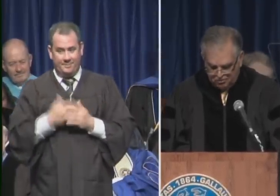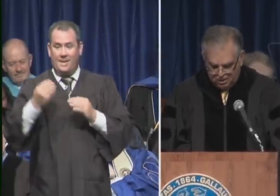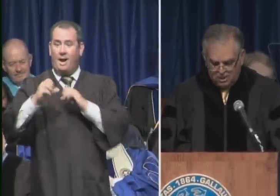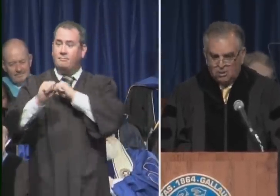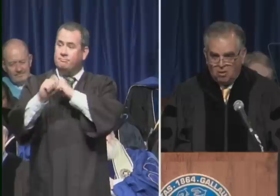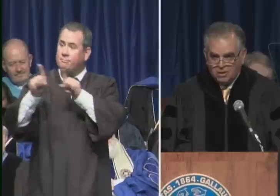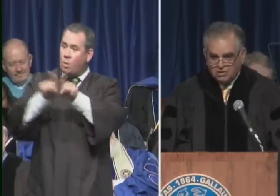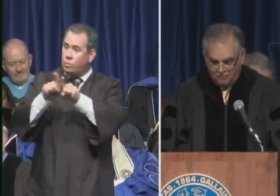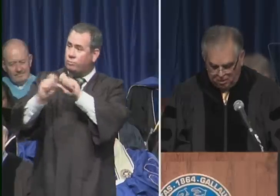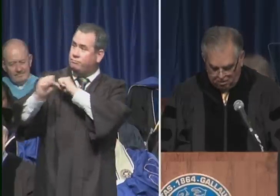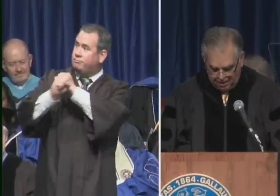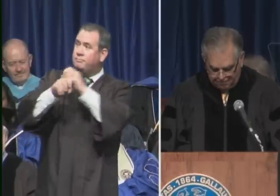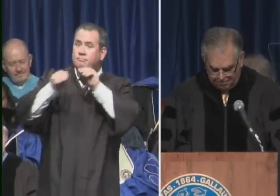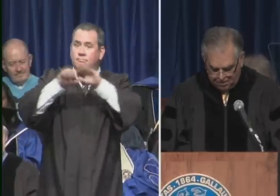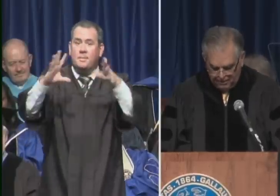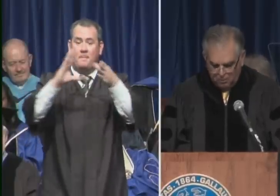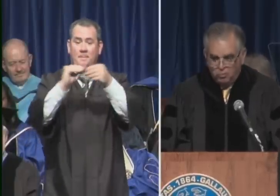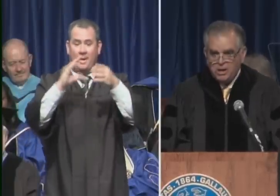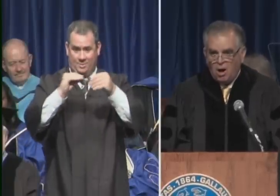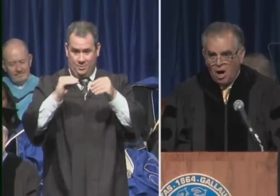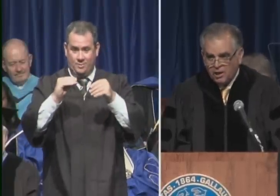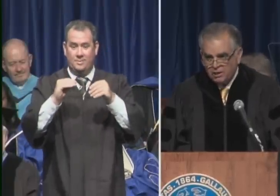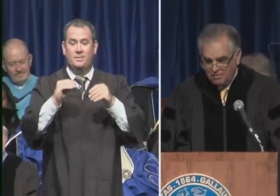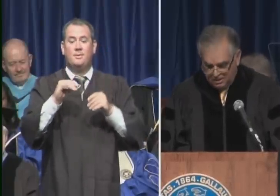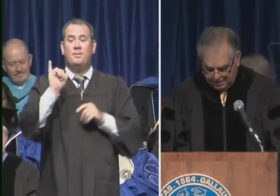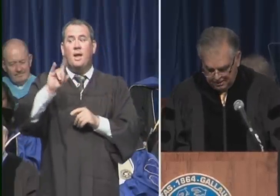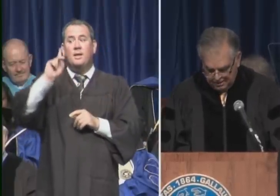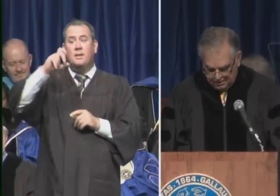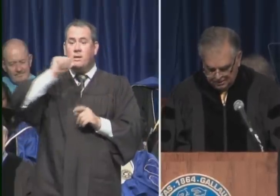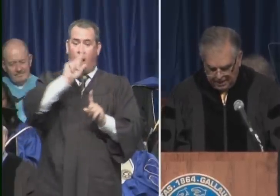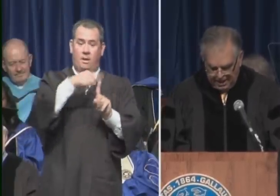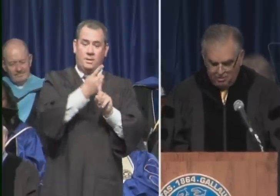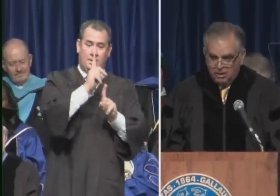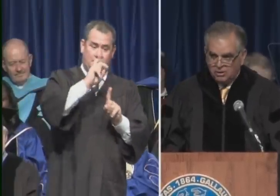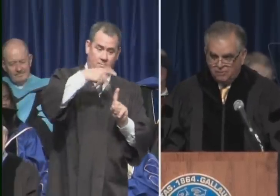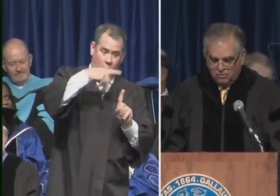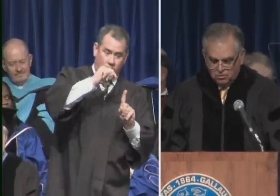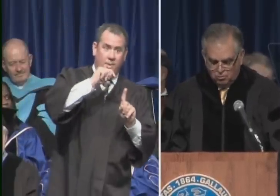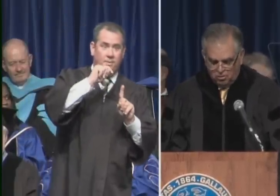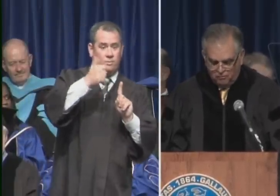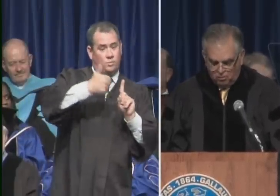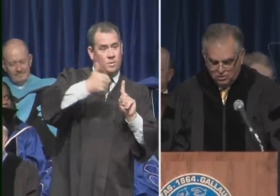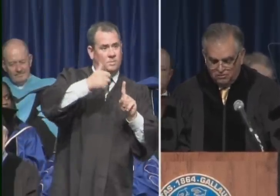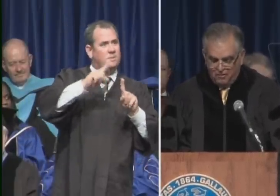and across the federal government, we are committed to hiring a diverse workforce.